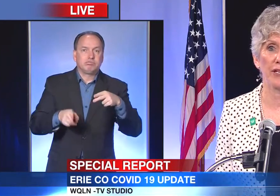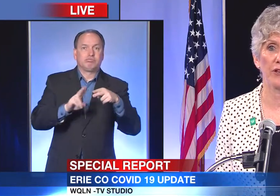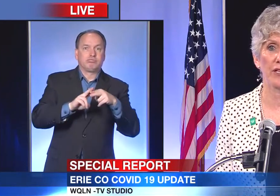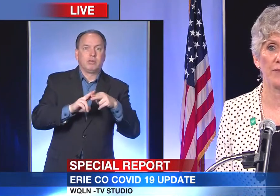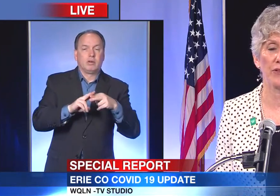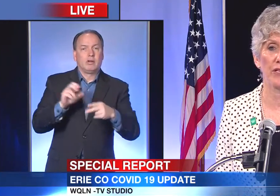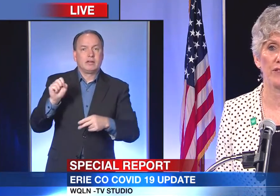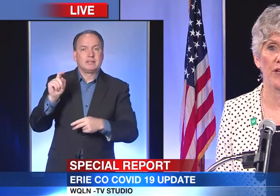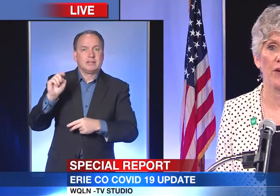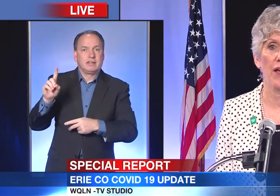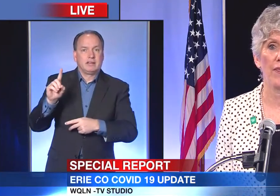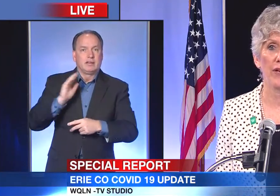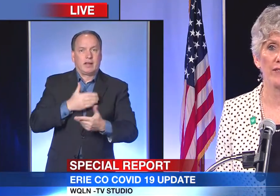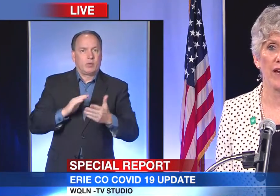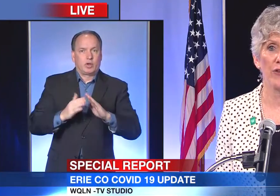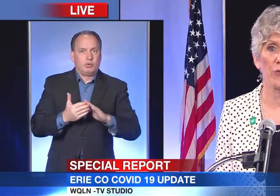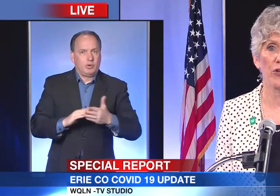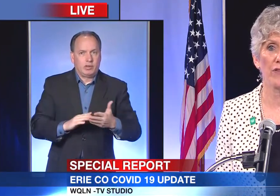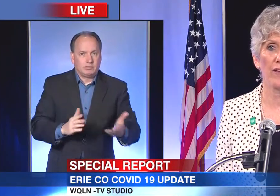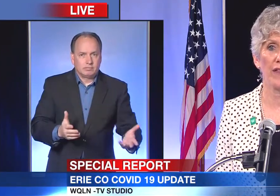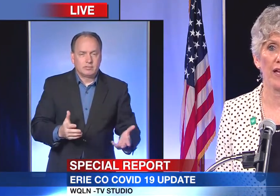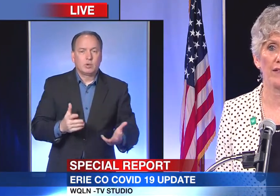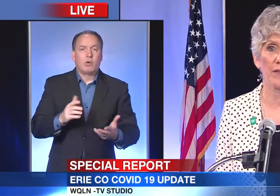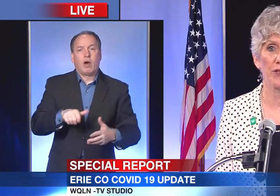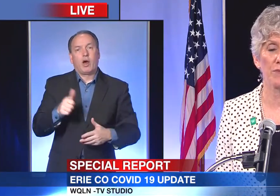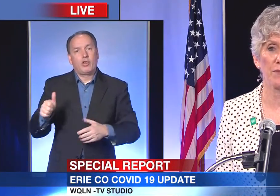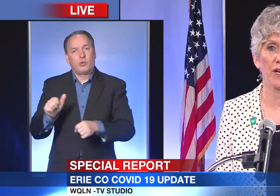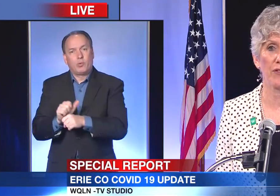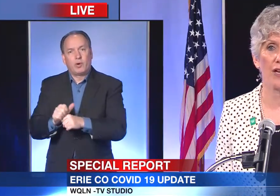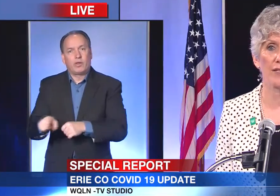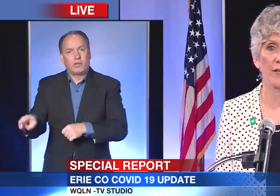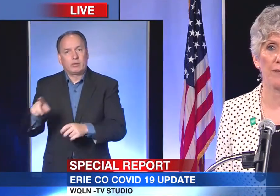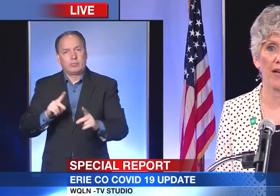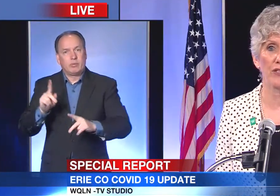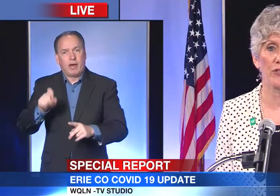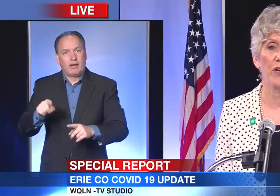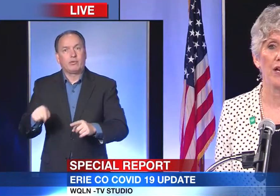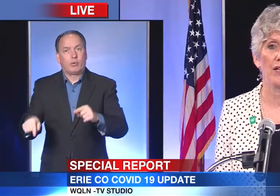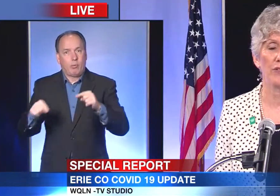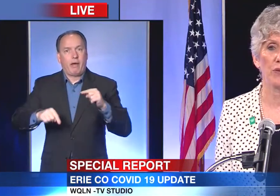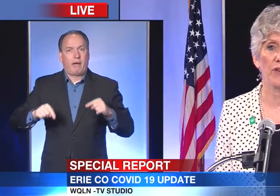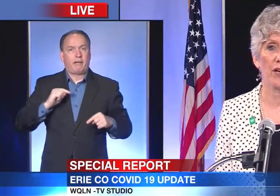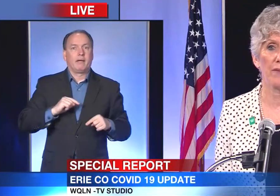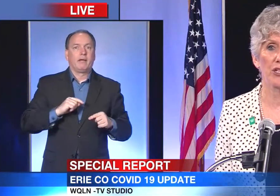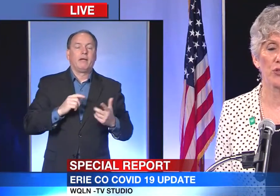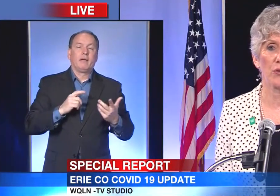LAST THING WE WANT TO DO IS SEE SOME KIND OF S.T.D. EPIDEMIC IN OUR COMMUNITY. SO THERE IS OTHER WORK THAT SOME